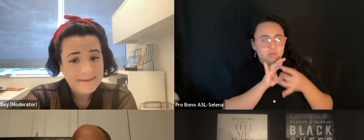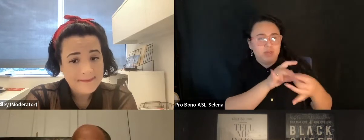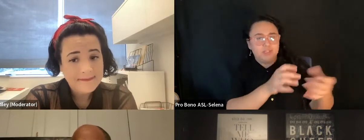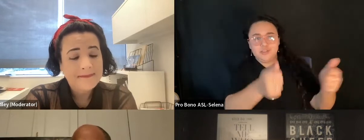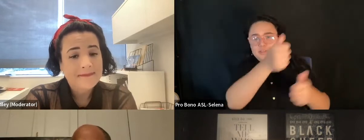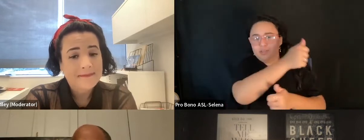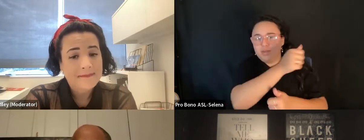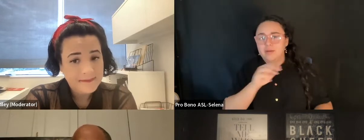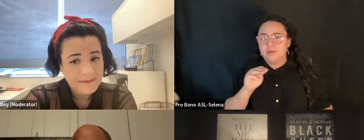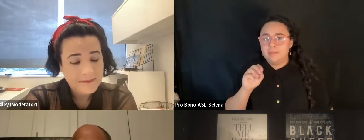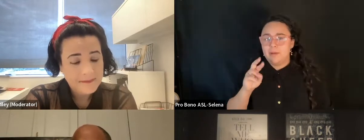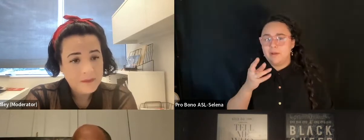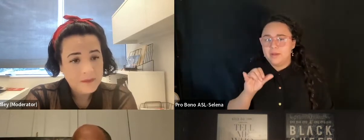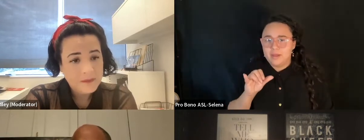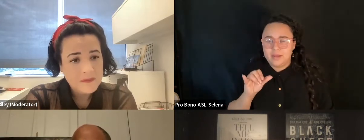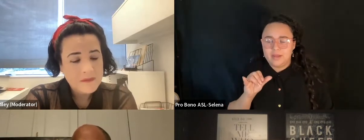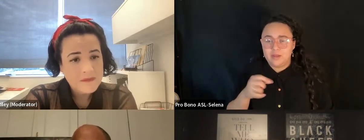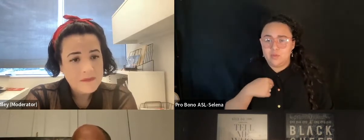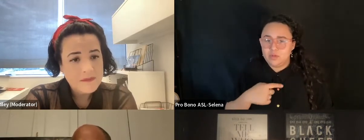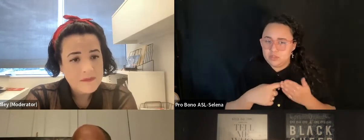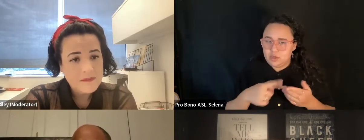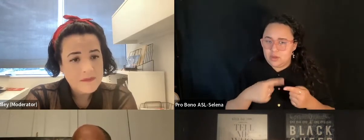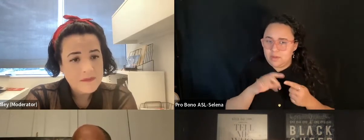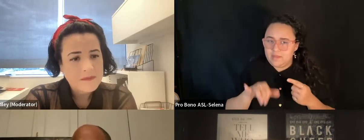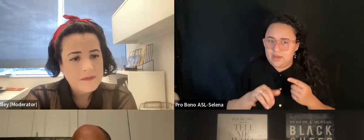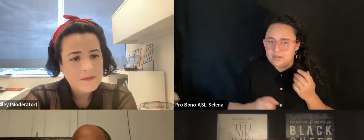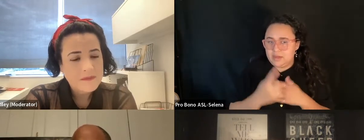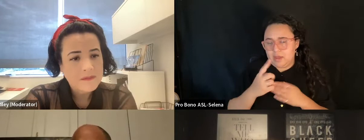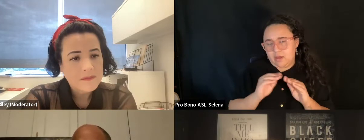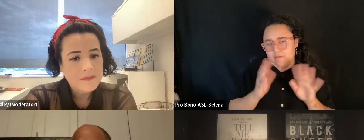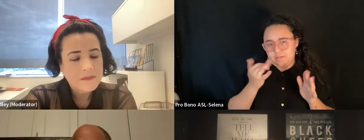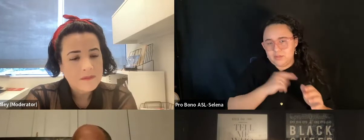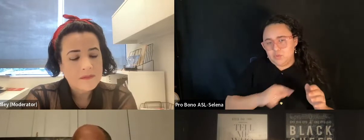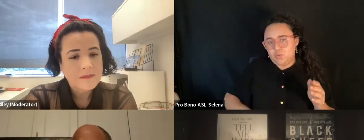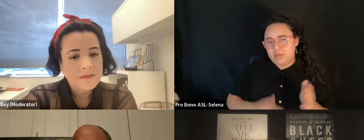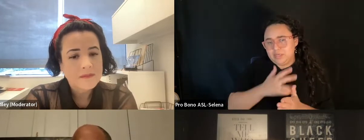But more broader than that, what can it say about the relationship to celebrity culture and the